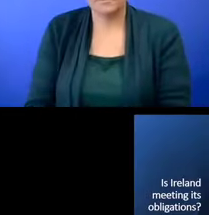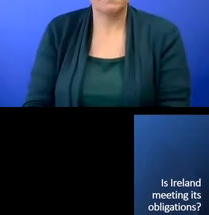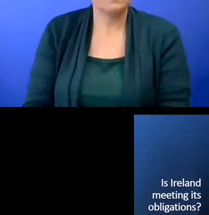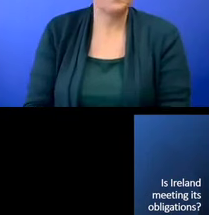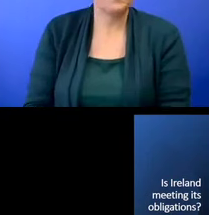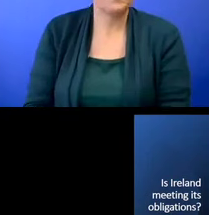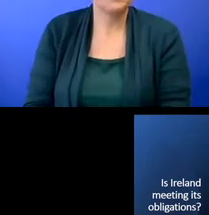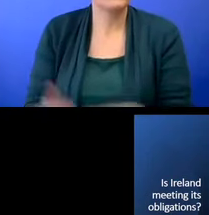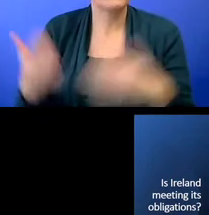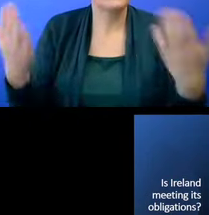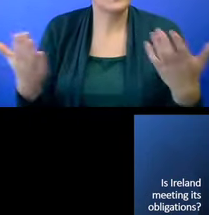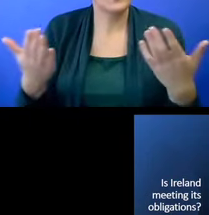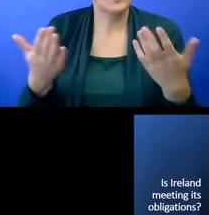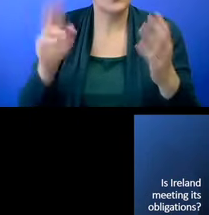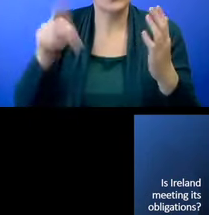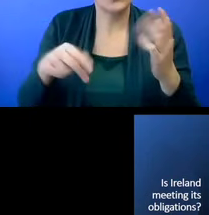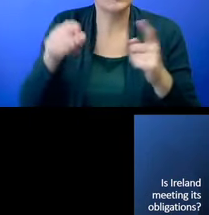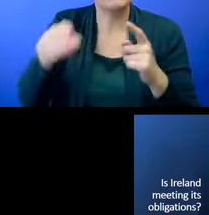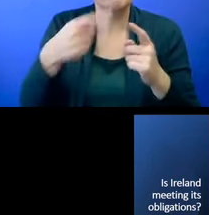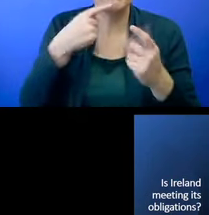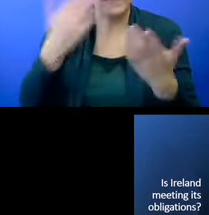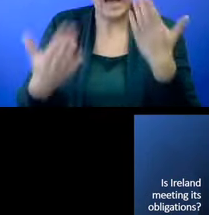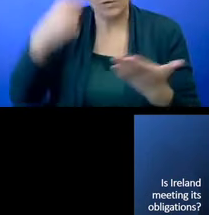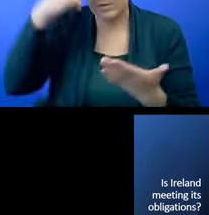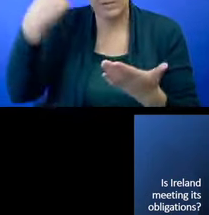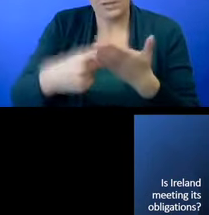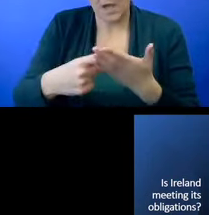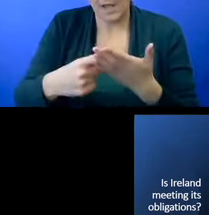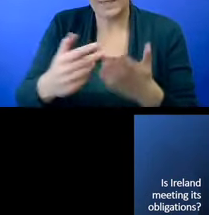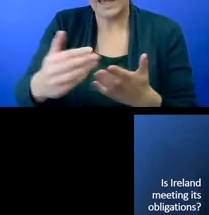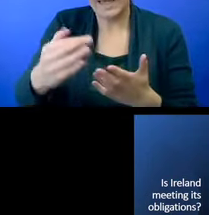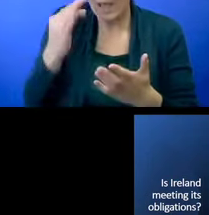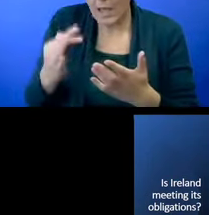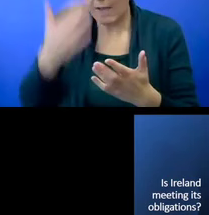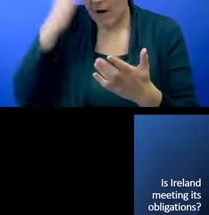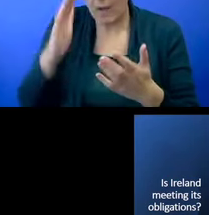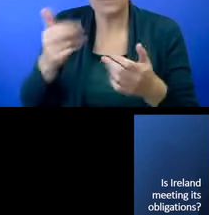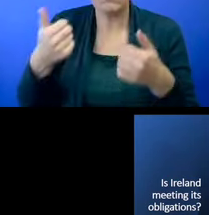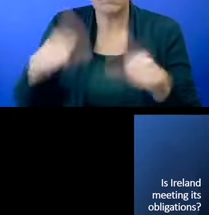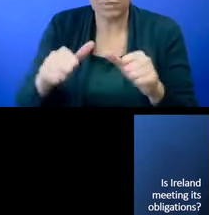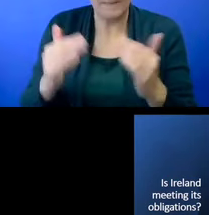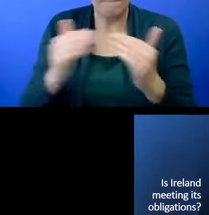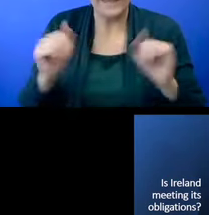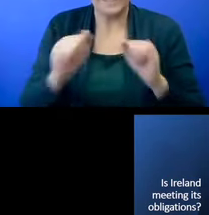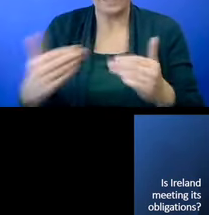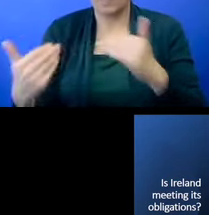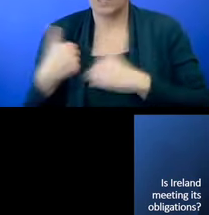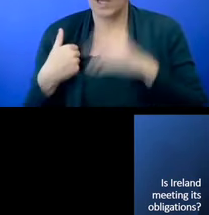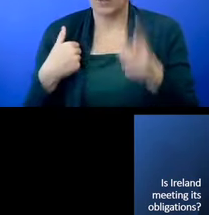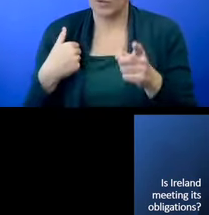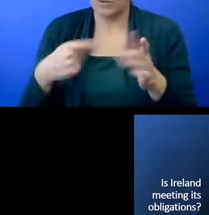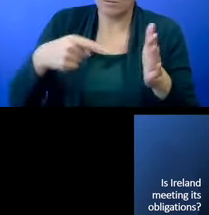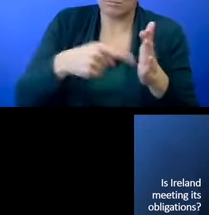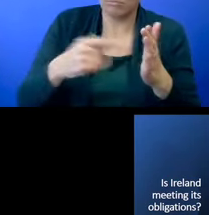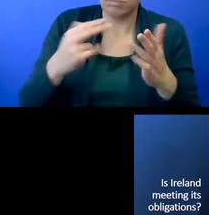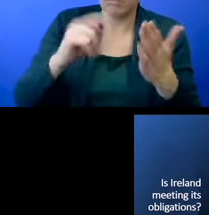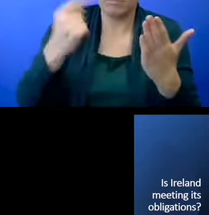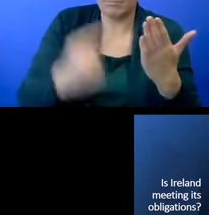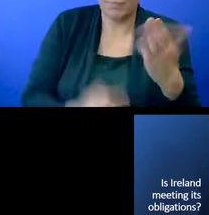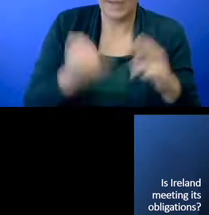The way that the United Nations will decide if Ireland is meeting its obligations under the CRPD, the Convention,